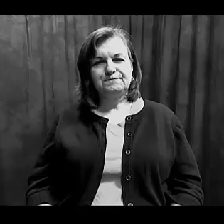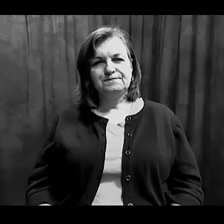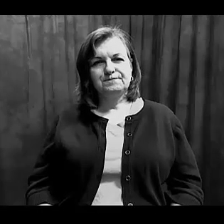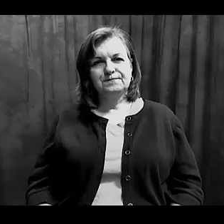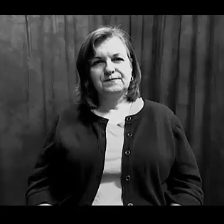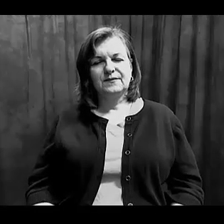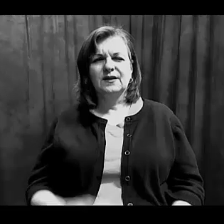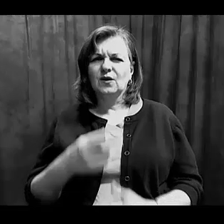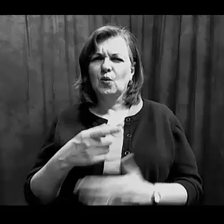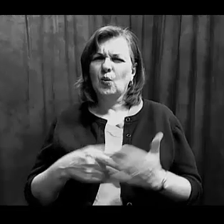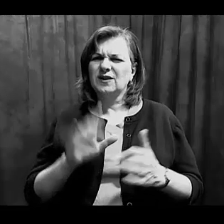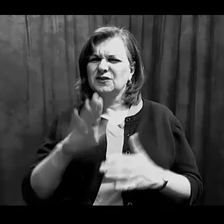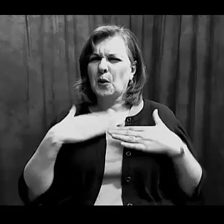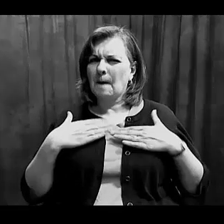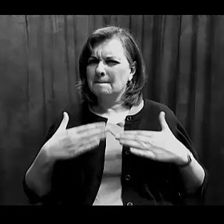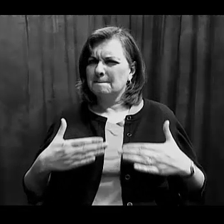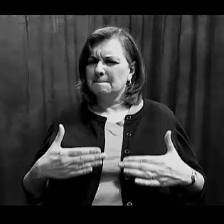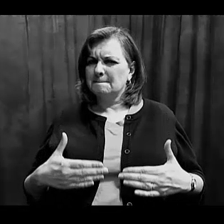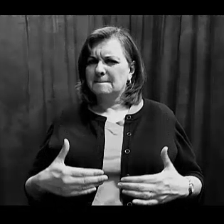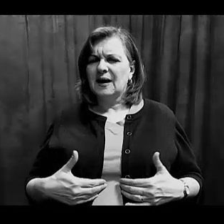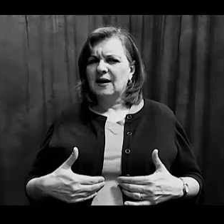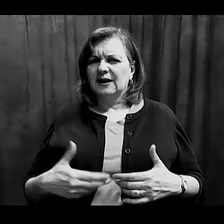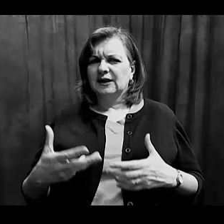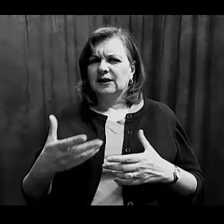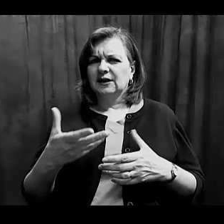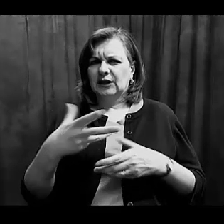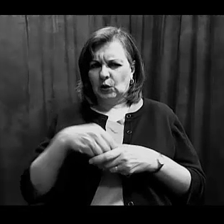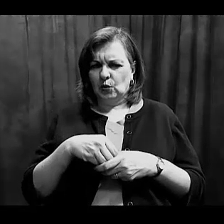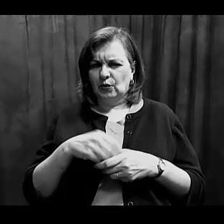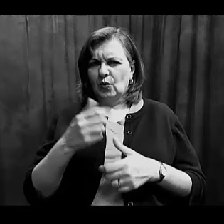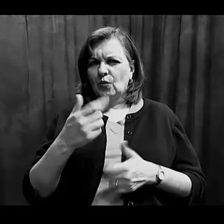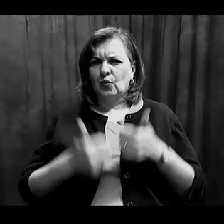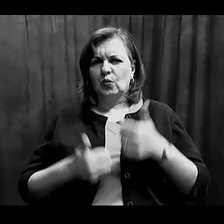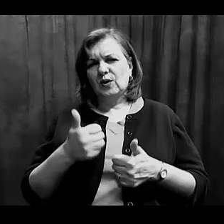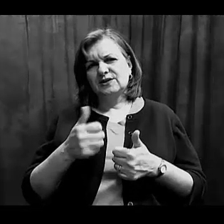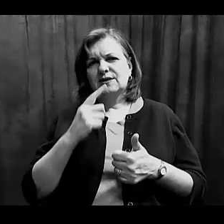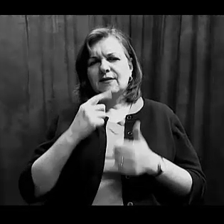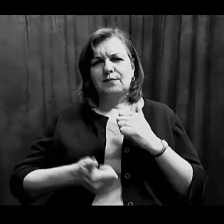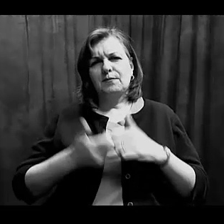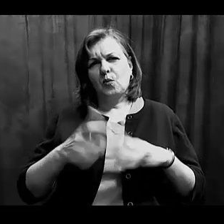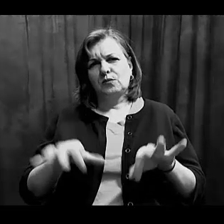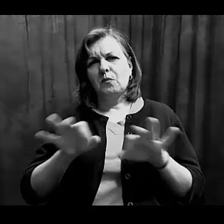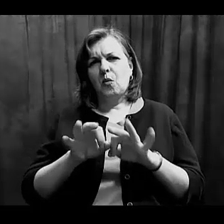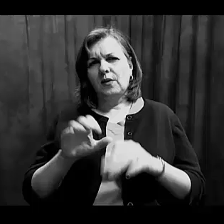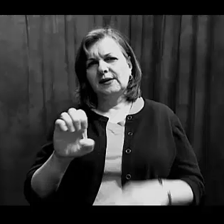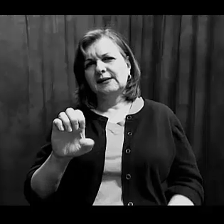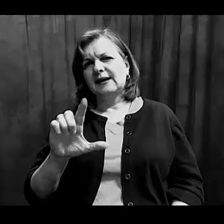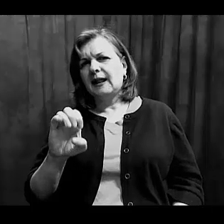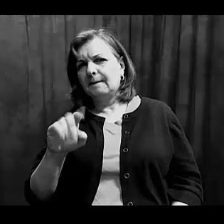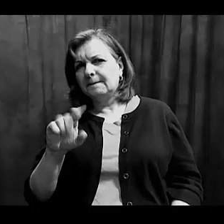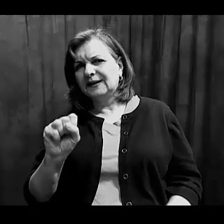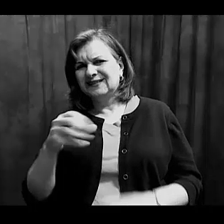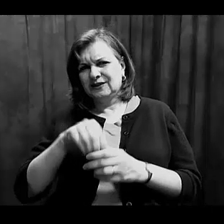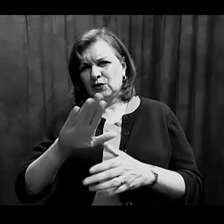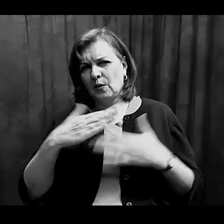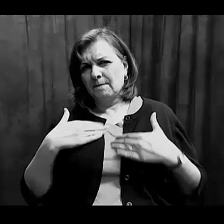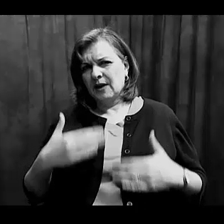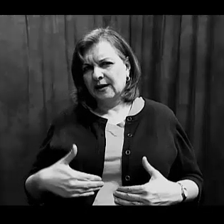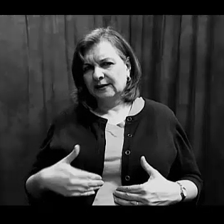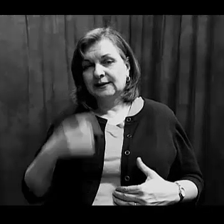so what elements are you actually composed of -- what are the big elements that make up you